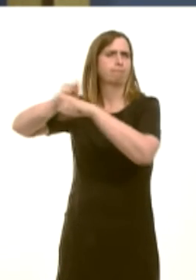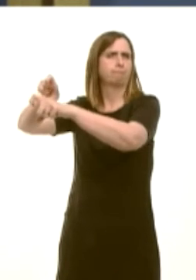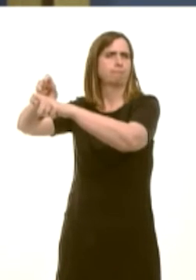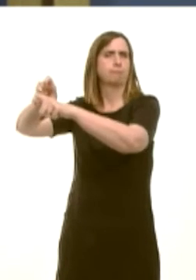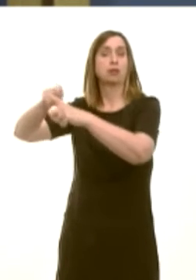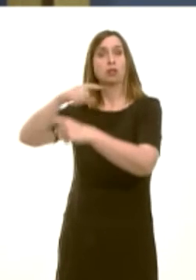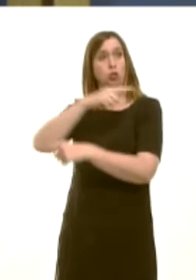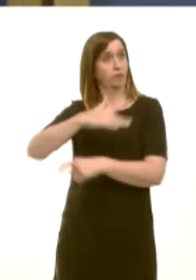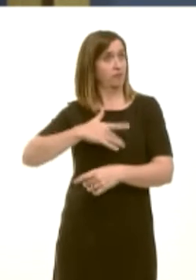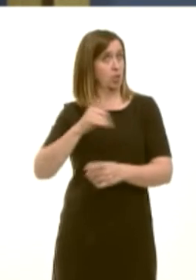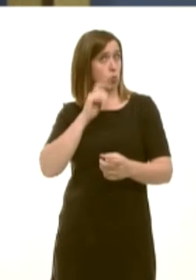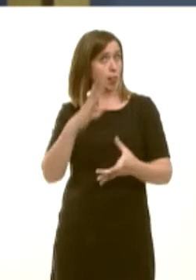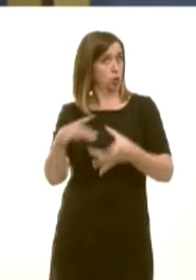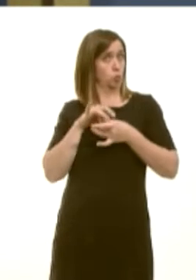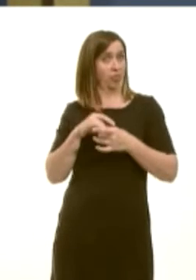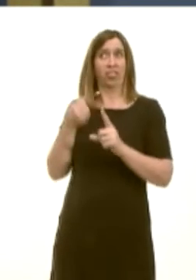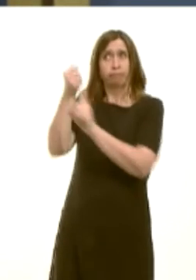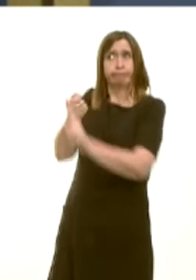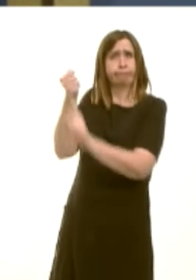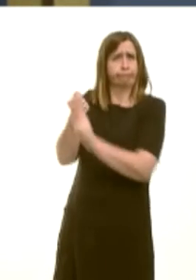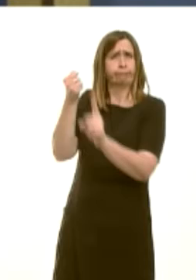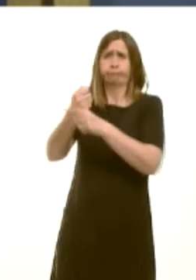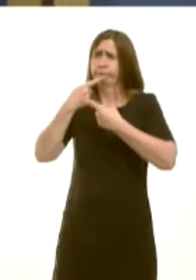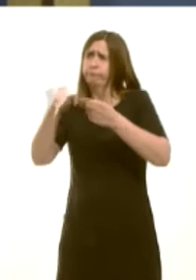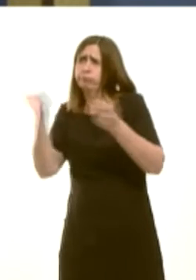Wales should remain a part of the European Union being established here in Wales, on